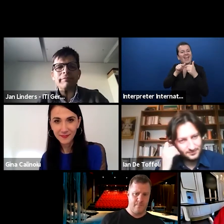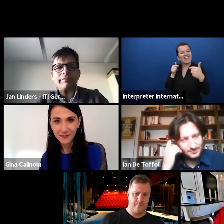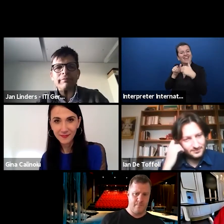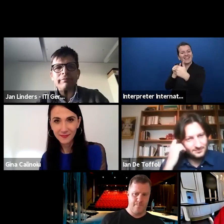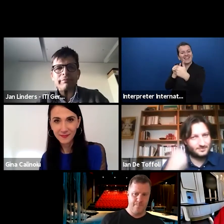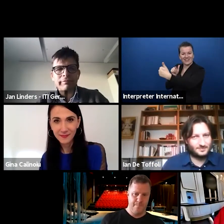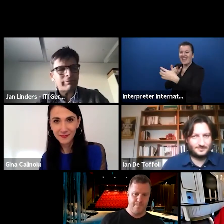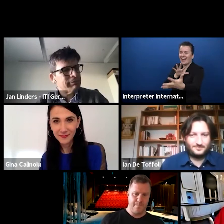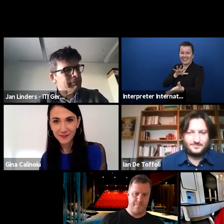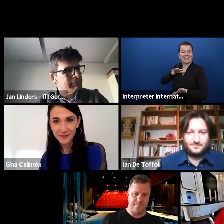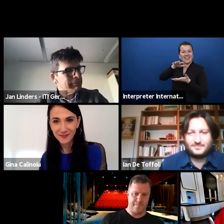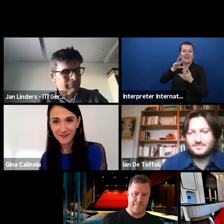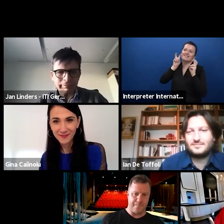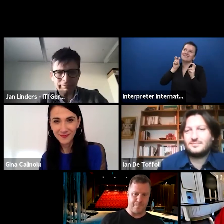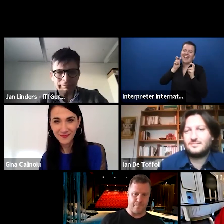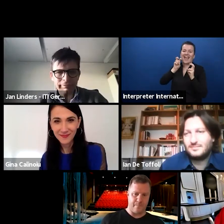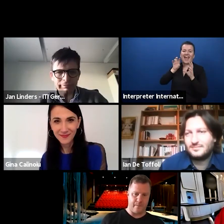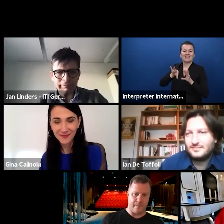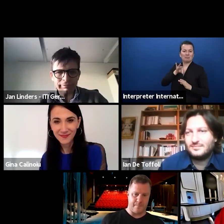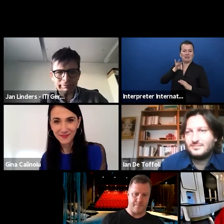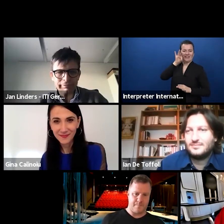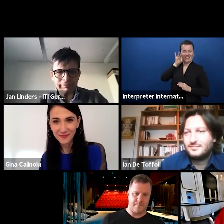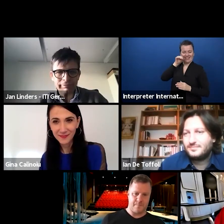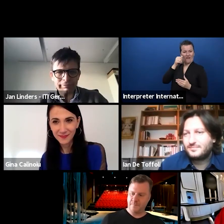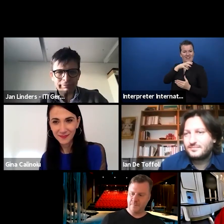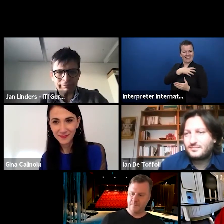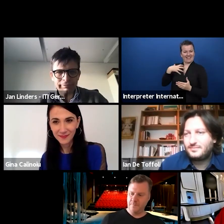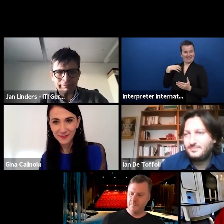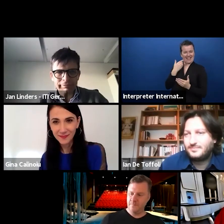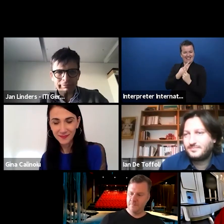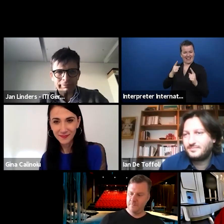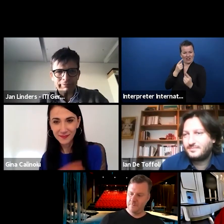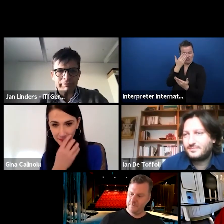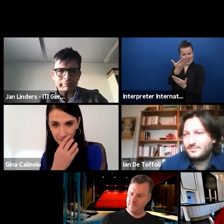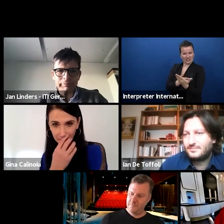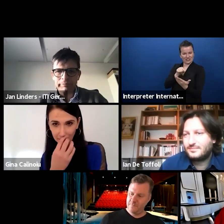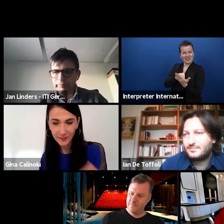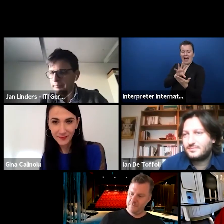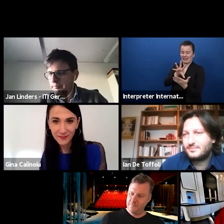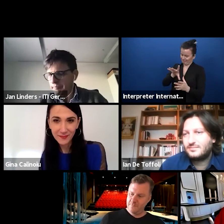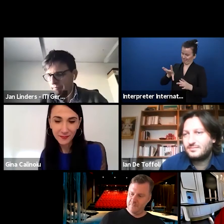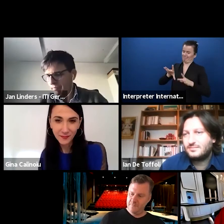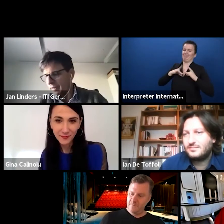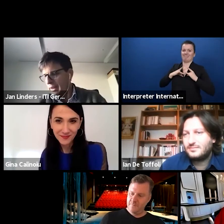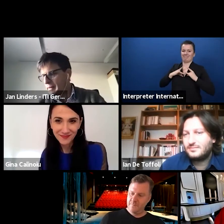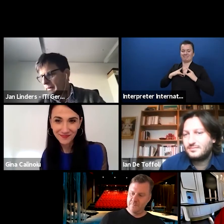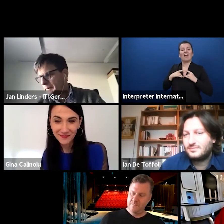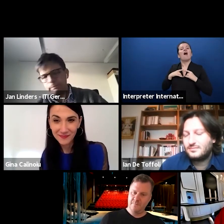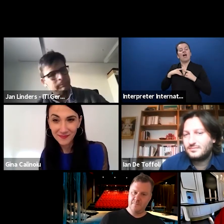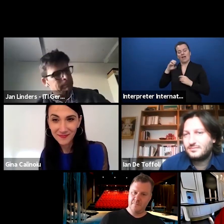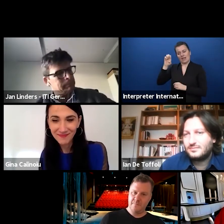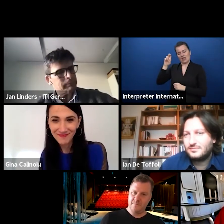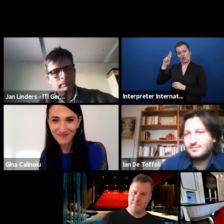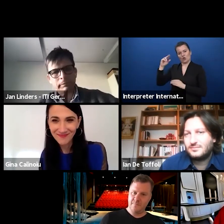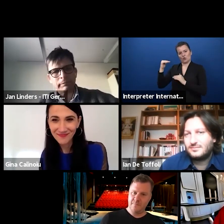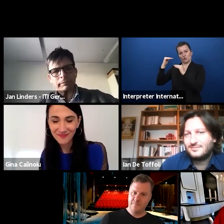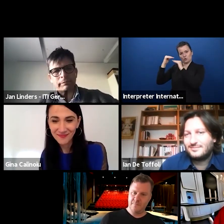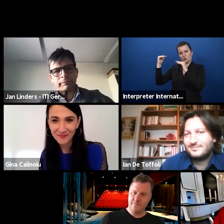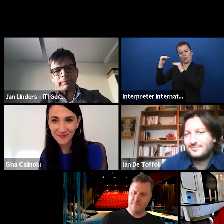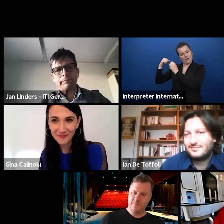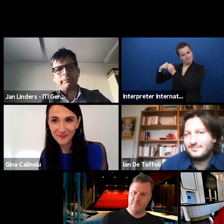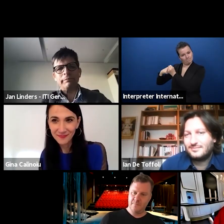Dresden Declaration I promise that the European level will stay at your side to develop your